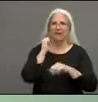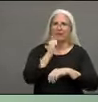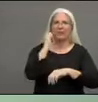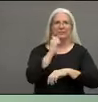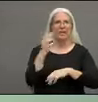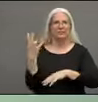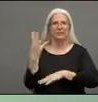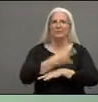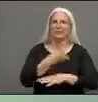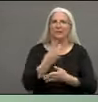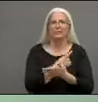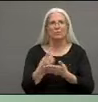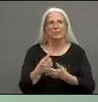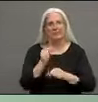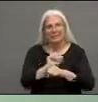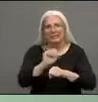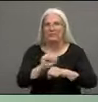So let's jump into these questions.